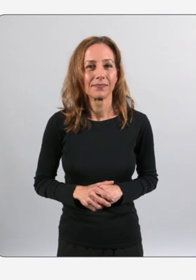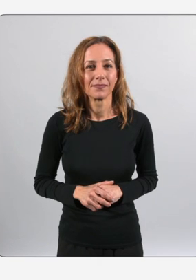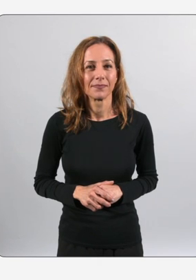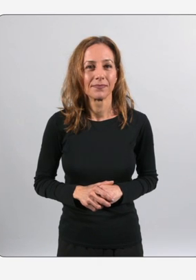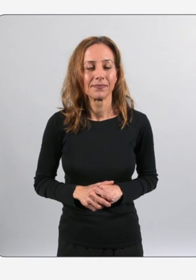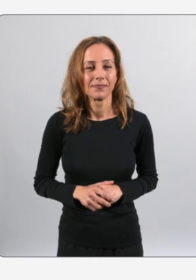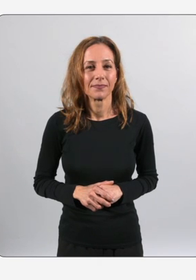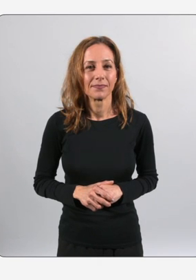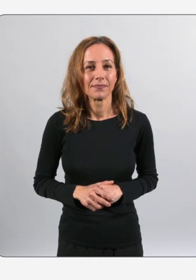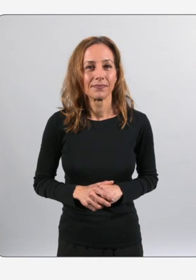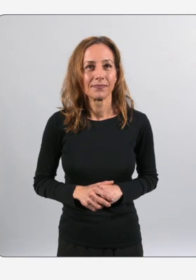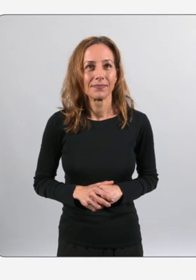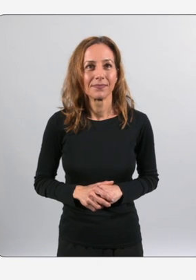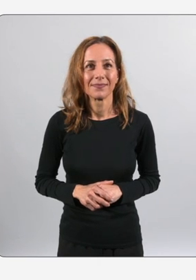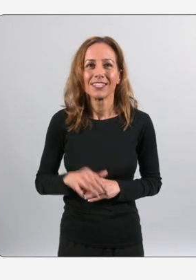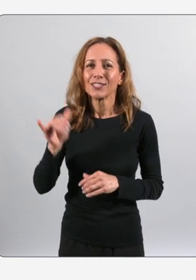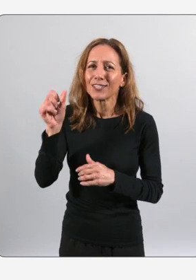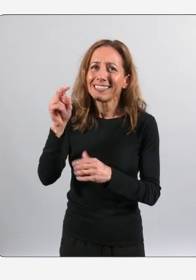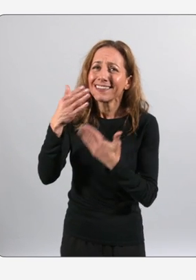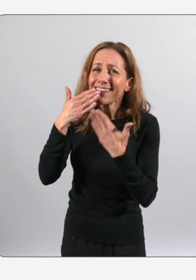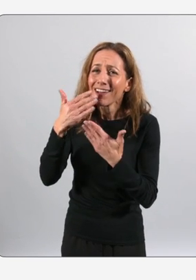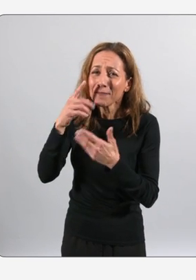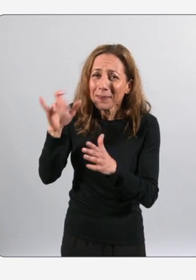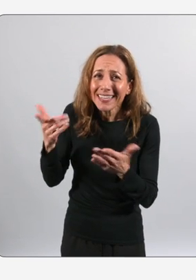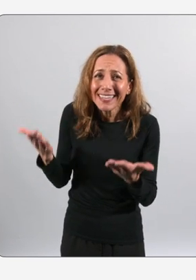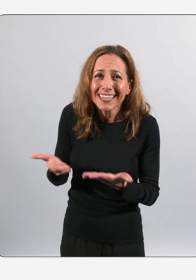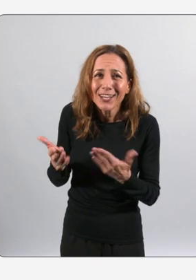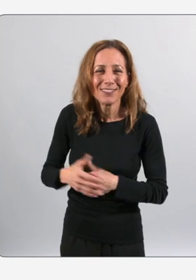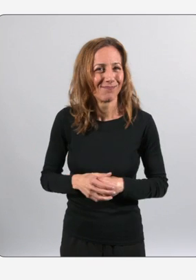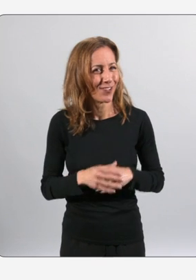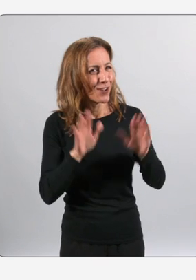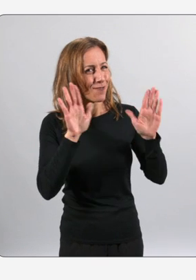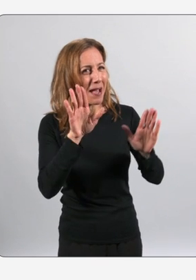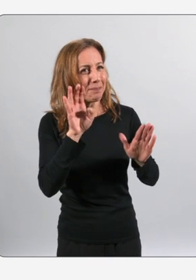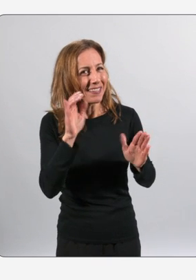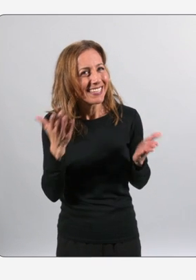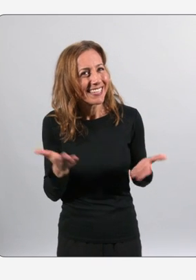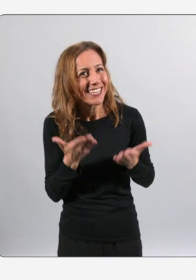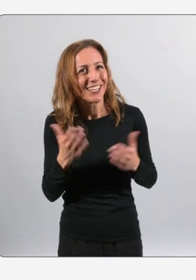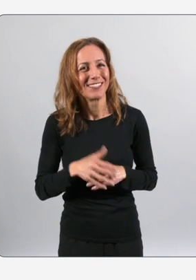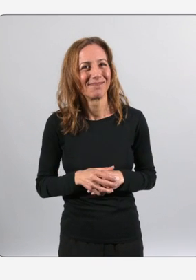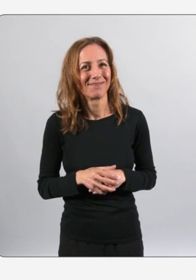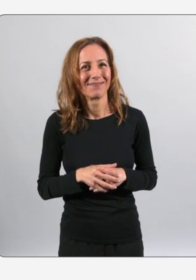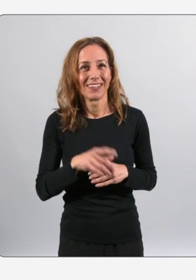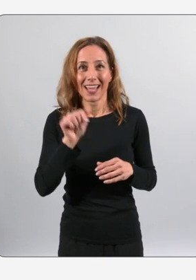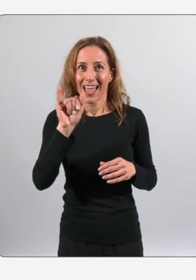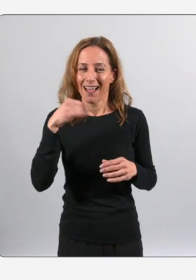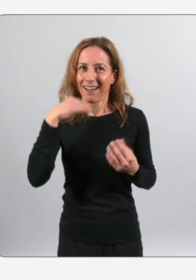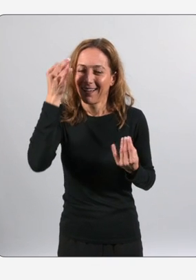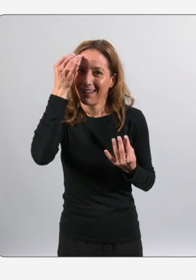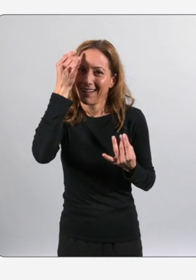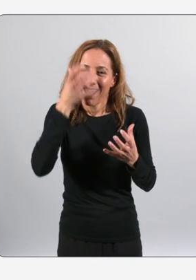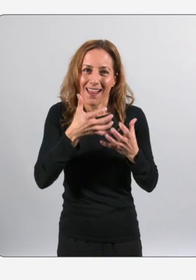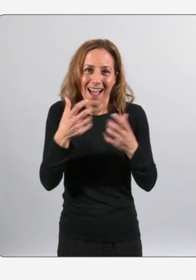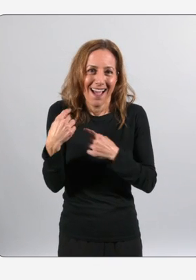Thank you so much for being here, Jason! >>JASON HARTLEY: It's great to be here. I've been thinking a lot about AI recently. I think probably some of you out